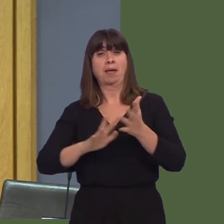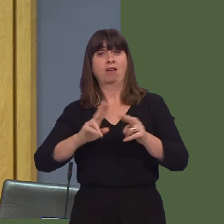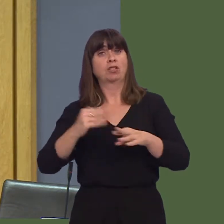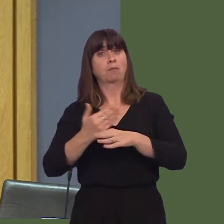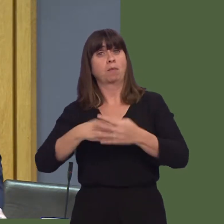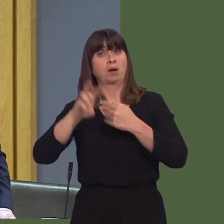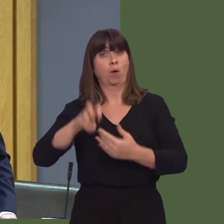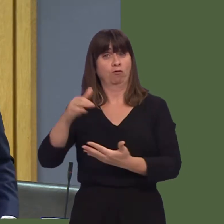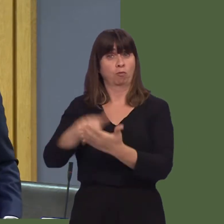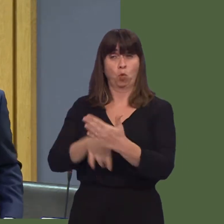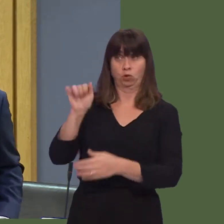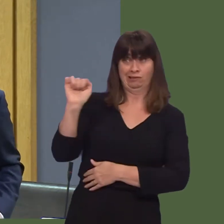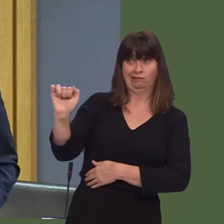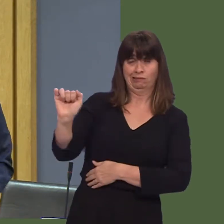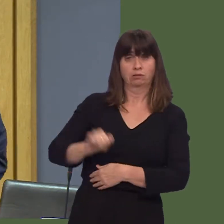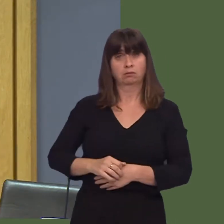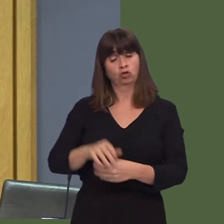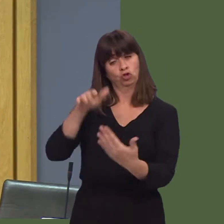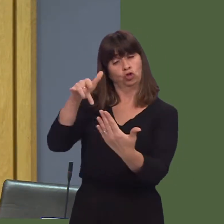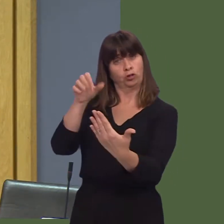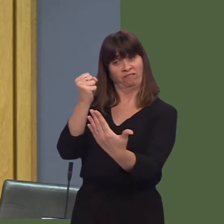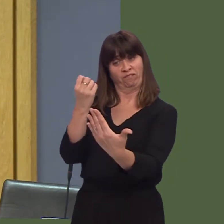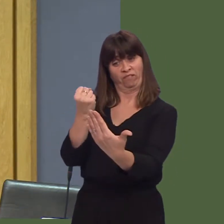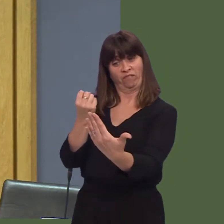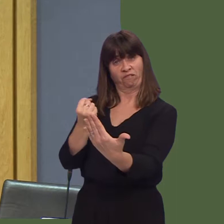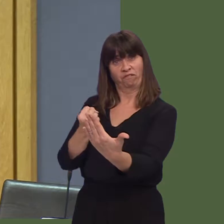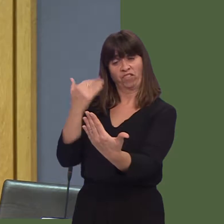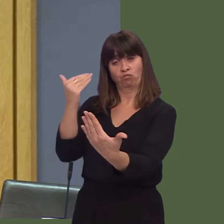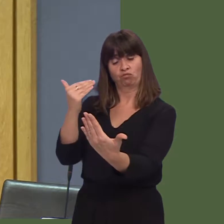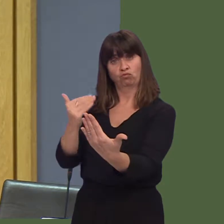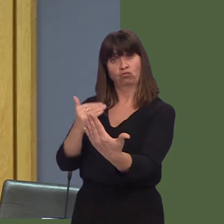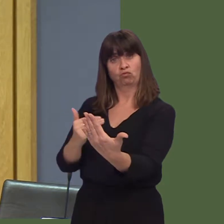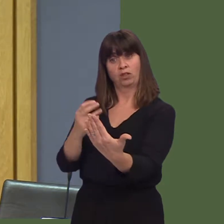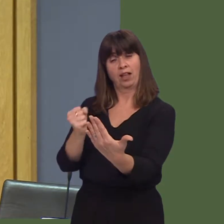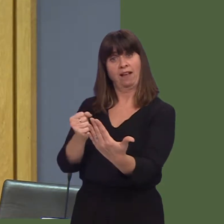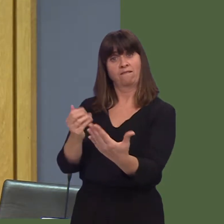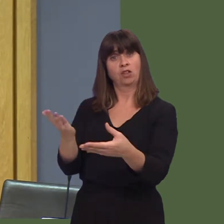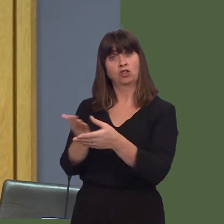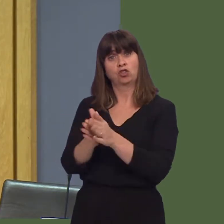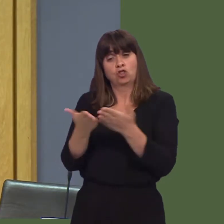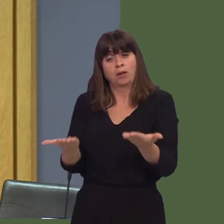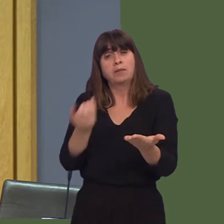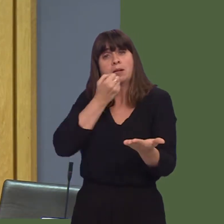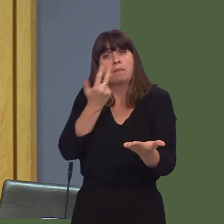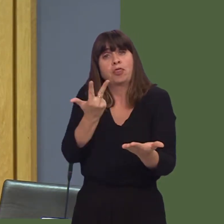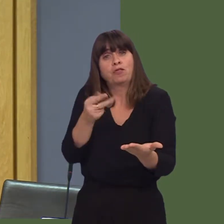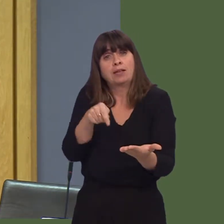and one of the key things that's in that report, in chapter 3, is that we should make workplaces